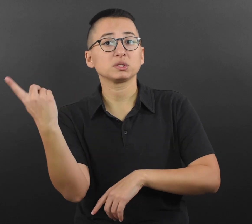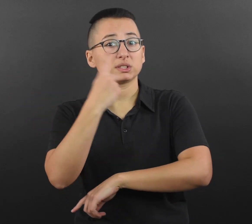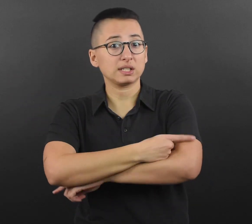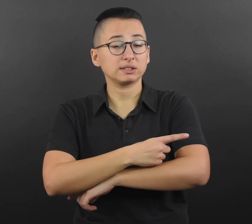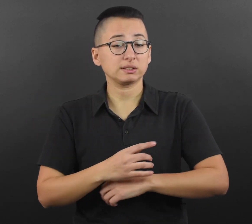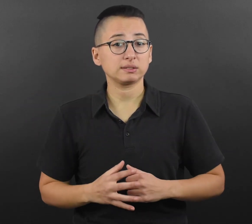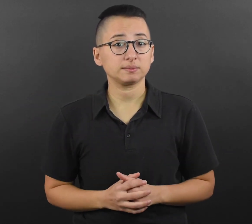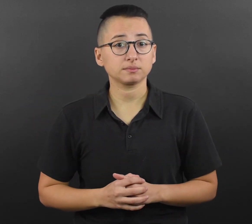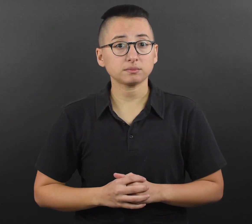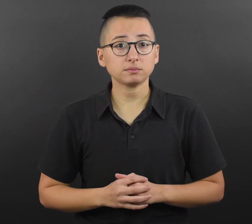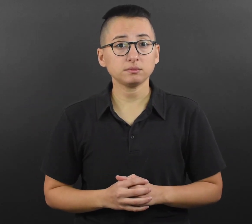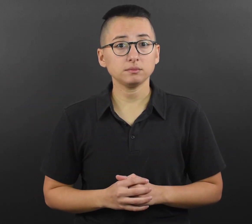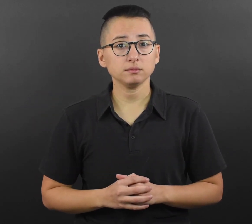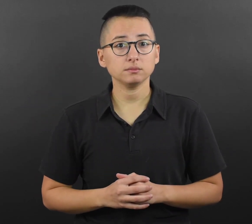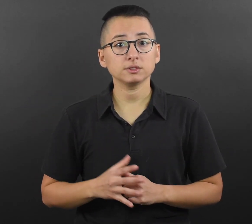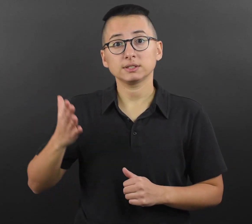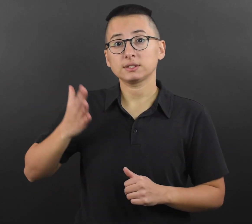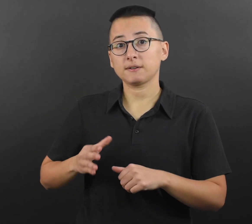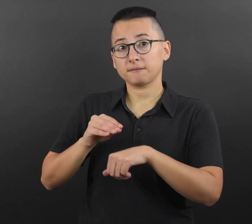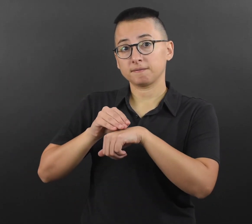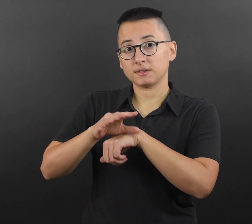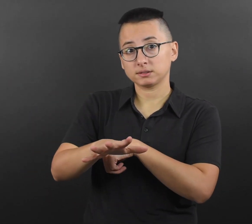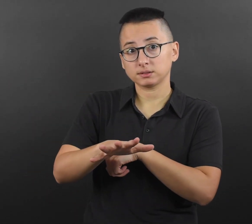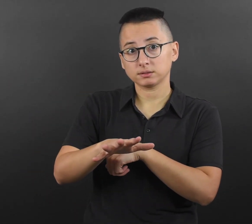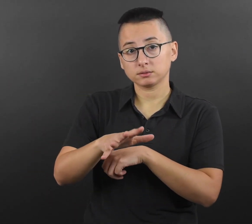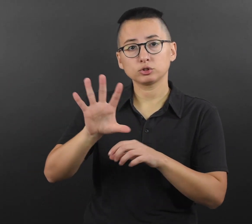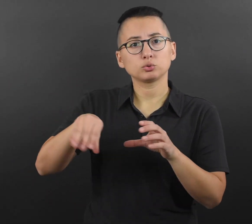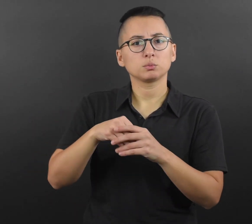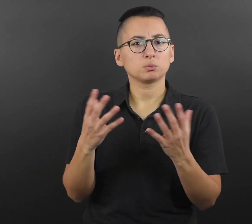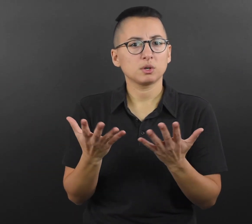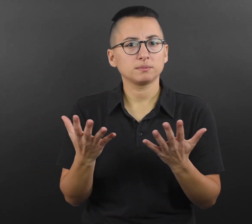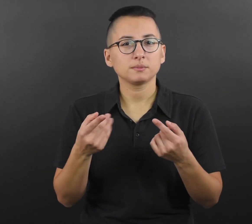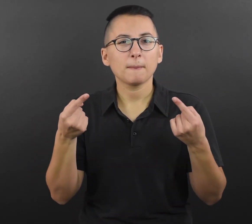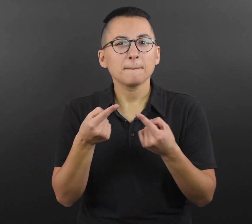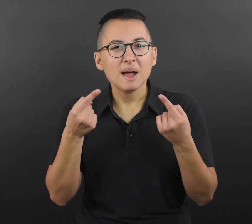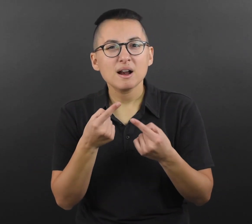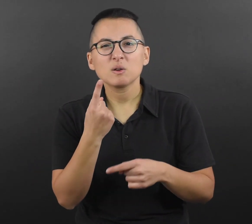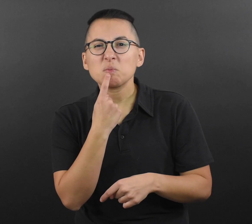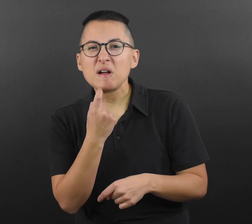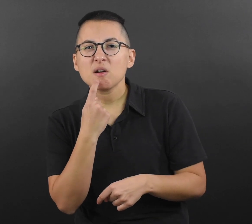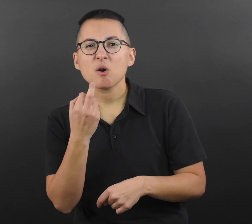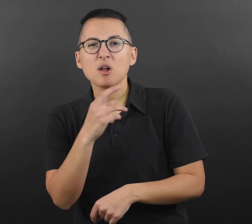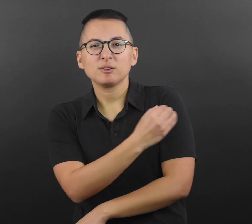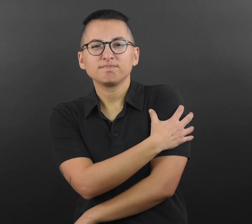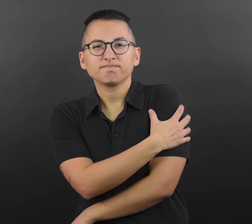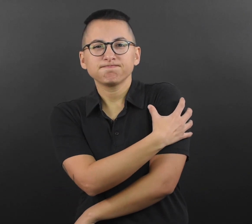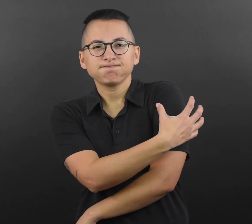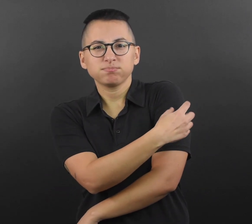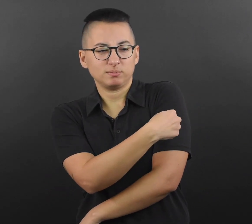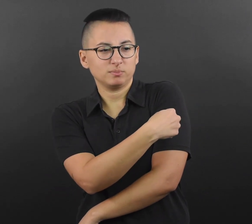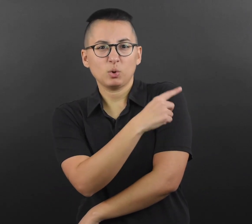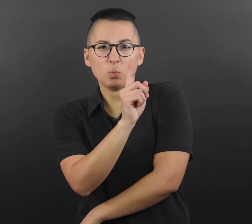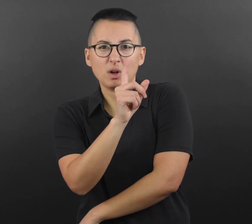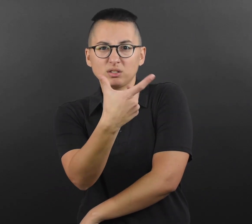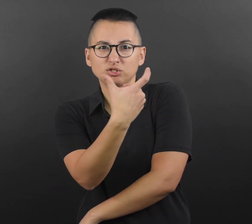a couple of days. Side effects can include pain, redness, or swelling where they got the shot;